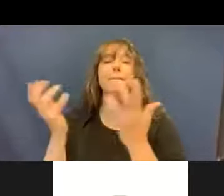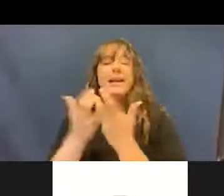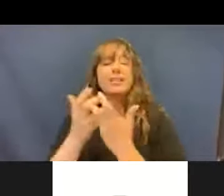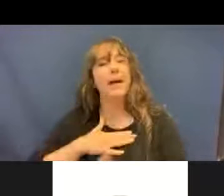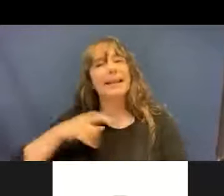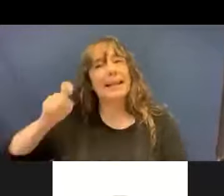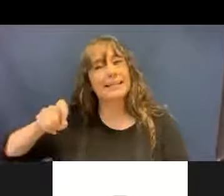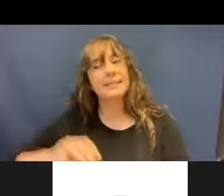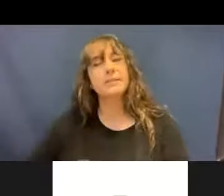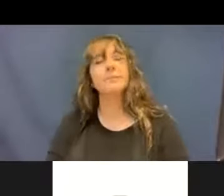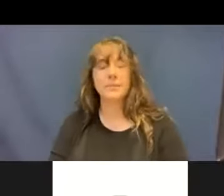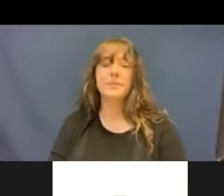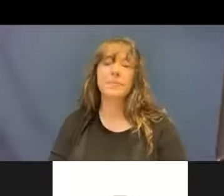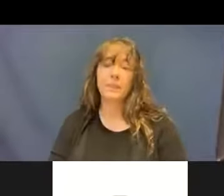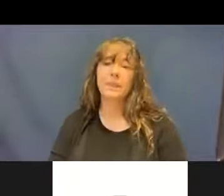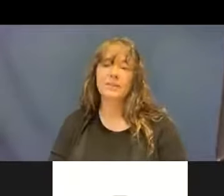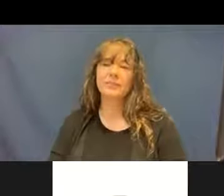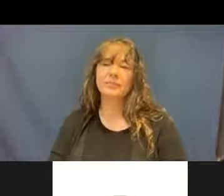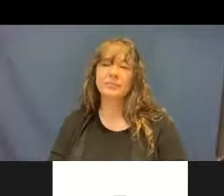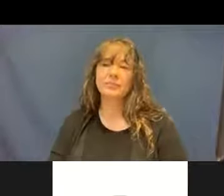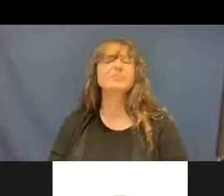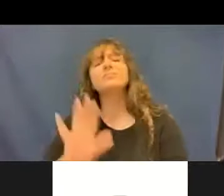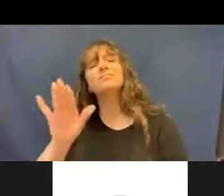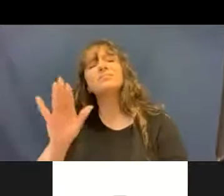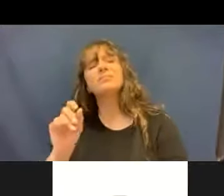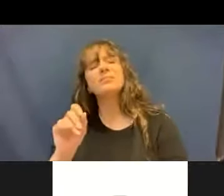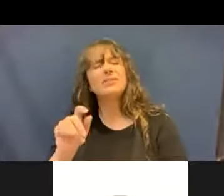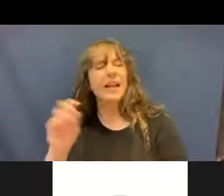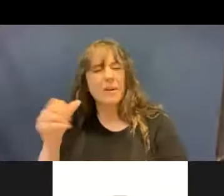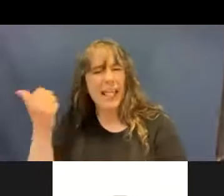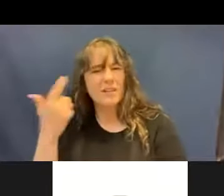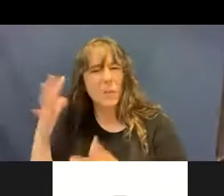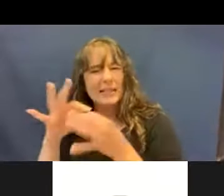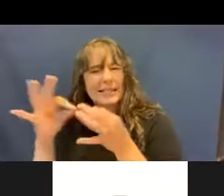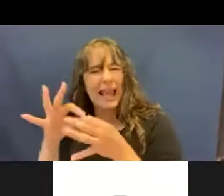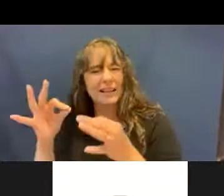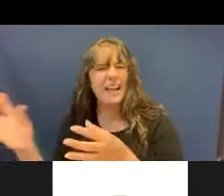I have something to say that's kind of tied to this question,